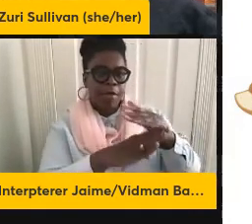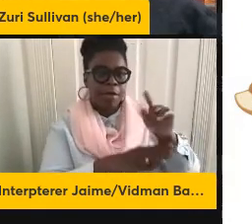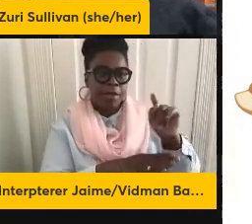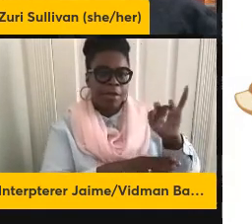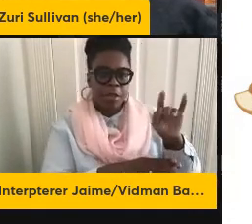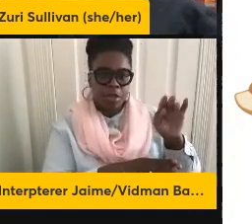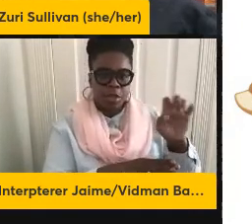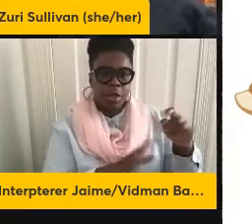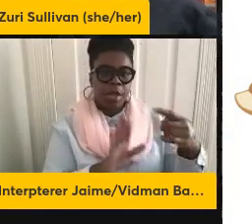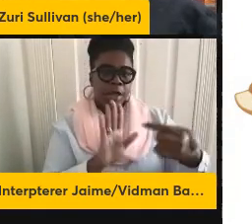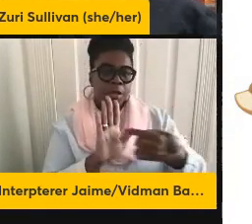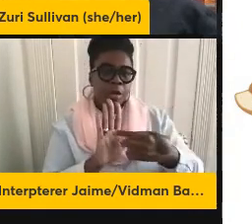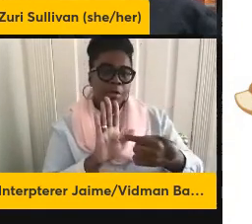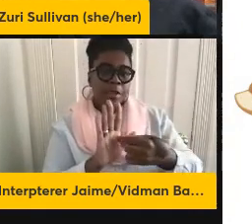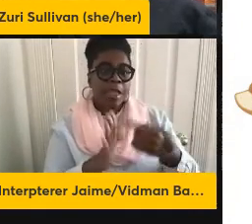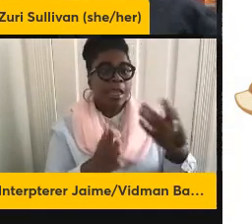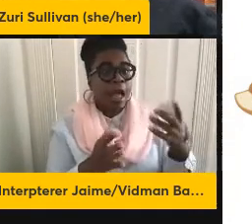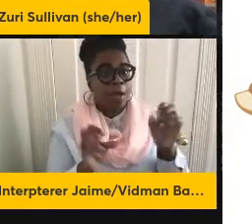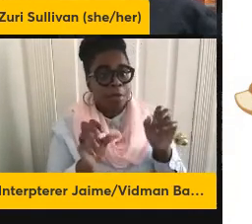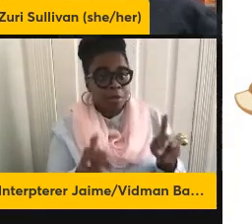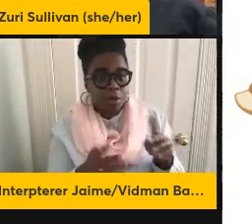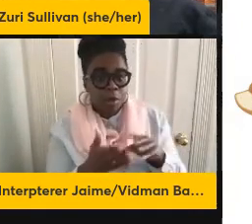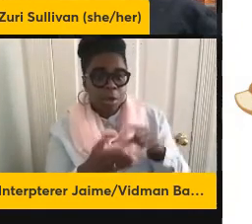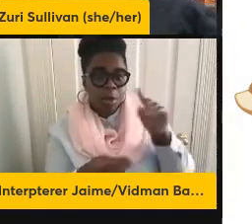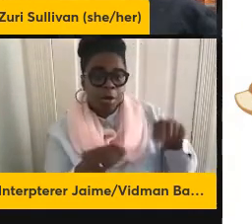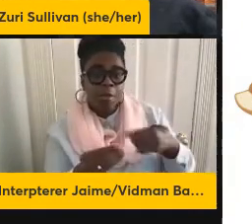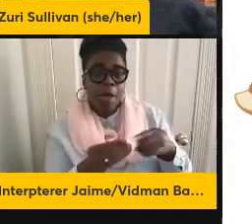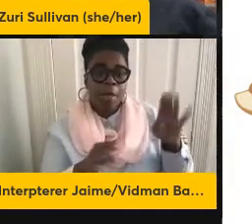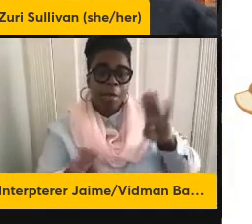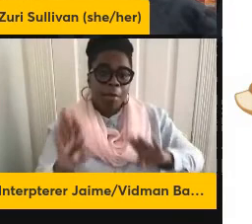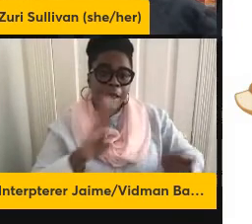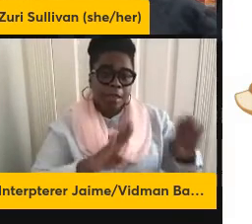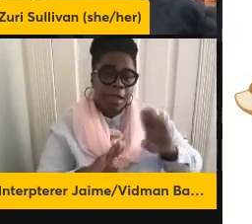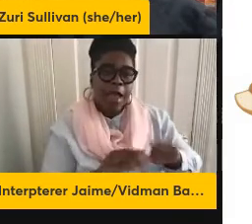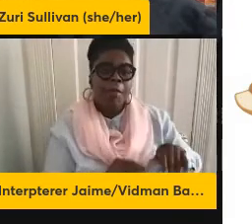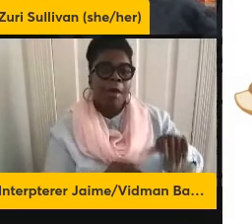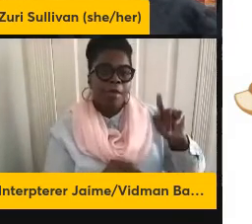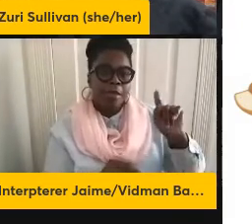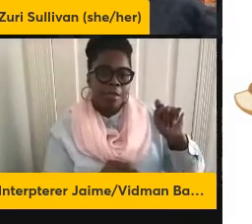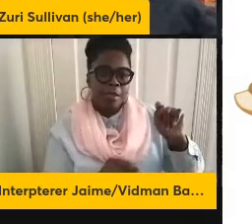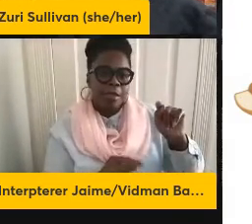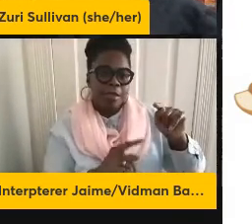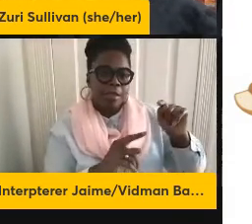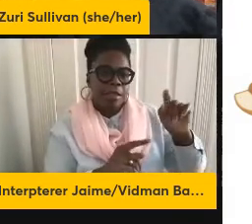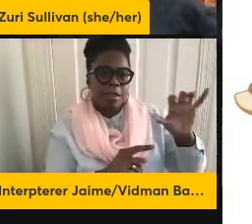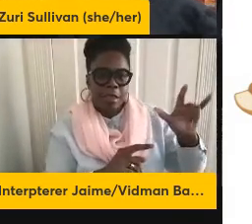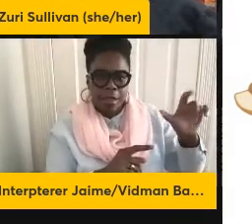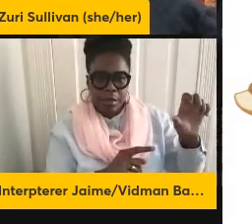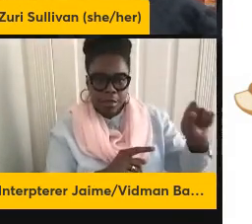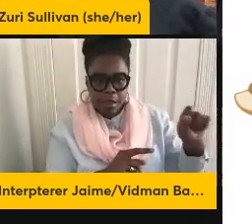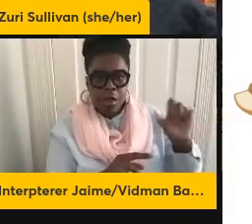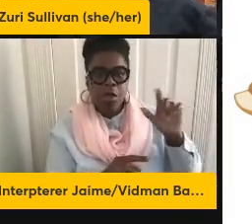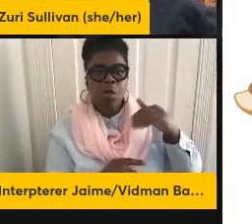an opportunity for us to learn more about the biology of gamma delta T cells. And so we undertook a number of approaches to